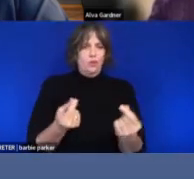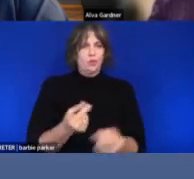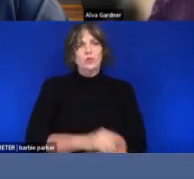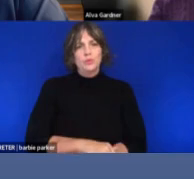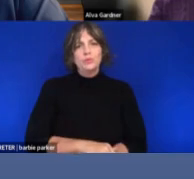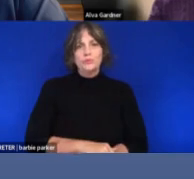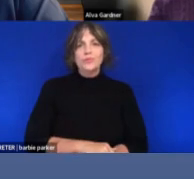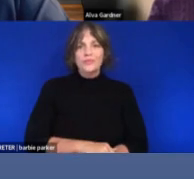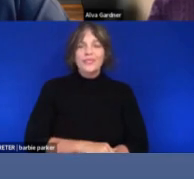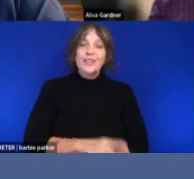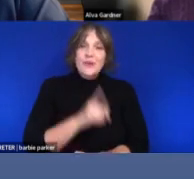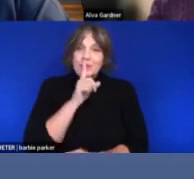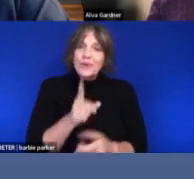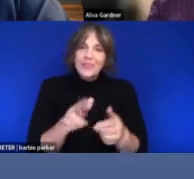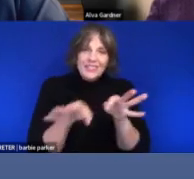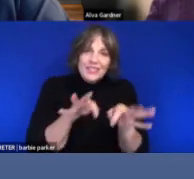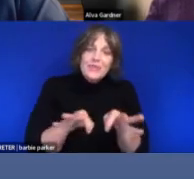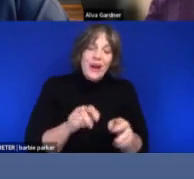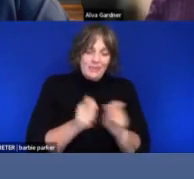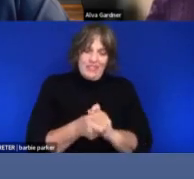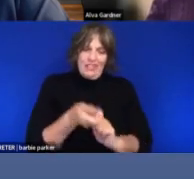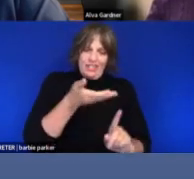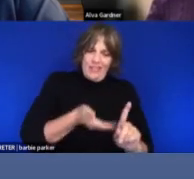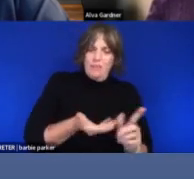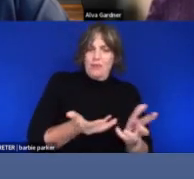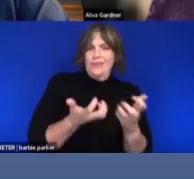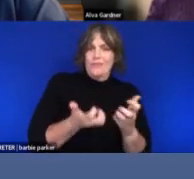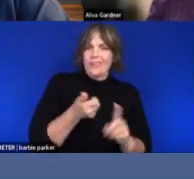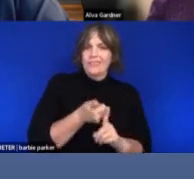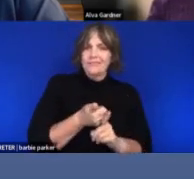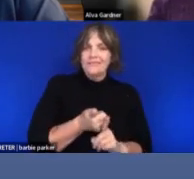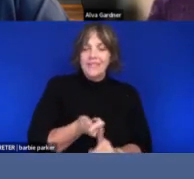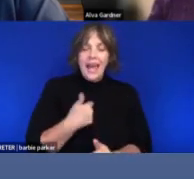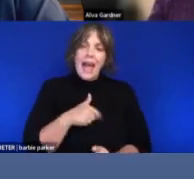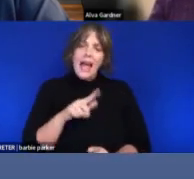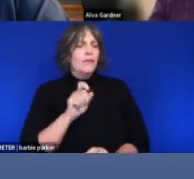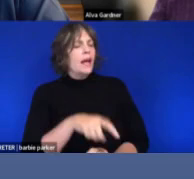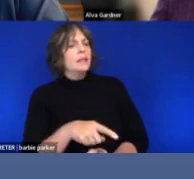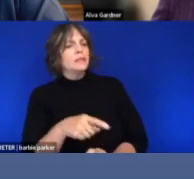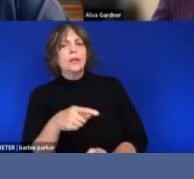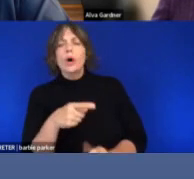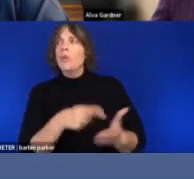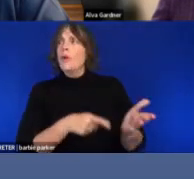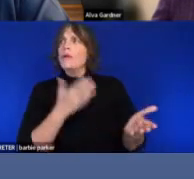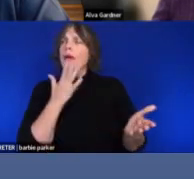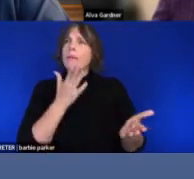describes the changes the person wants. And if we ask this question, what will the person gain from the services and